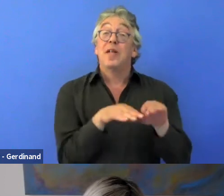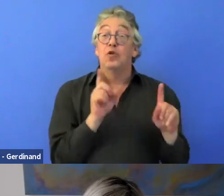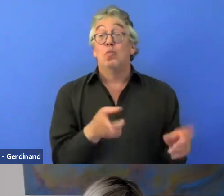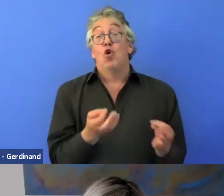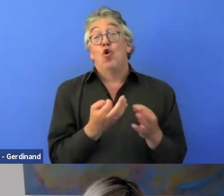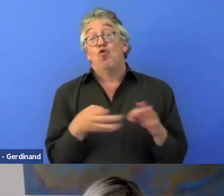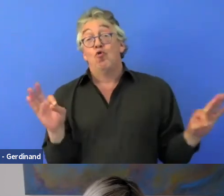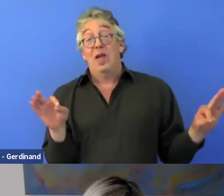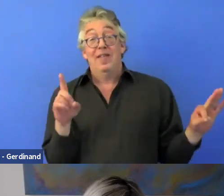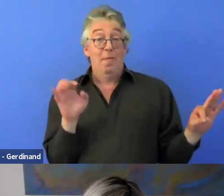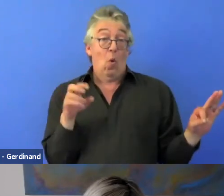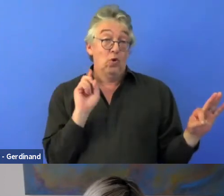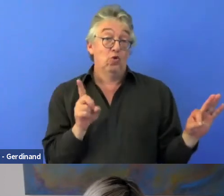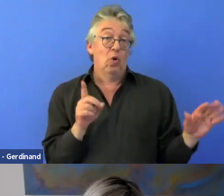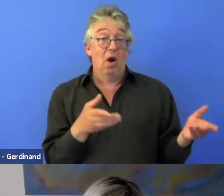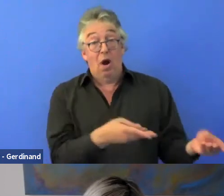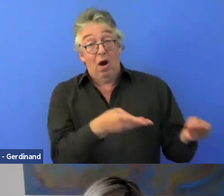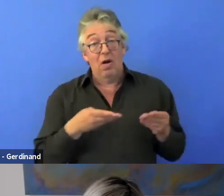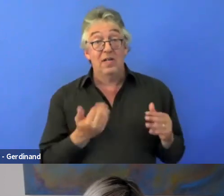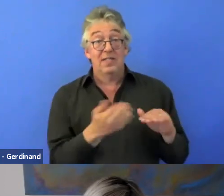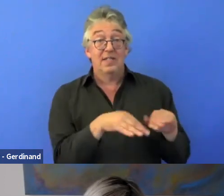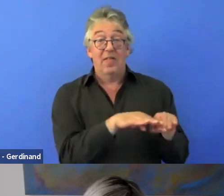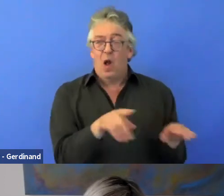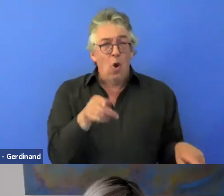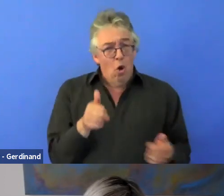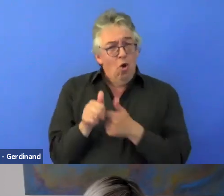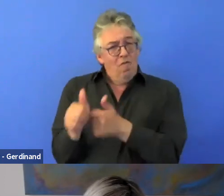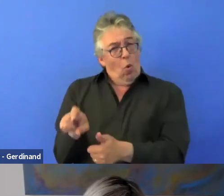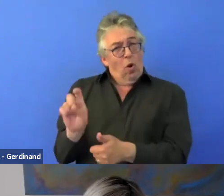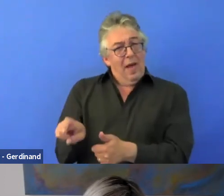You can follow the link and see the recommendations.